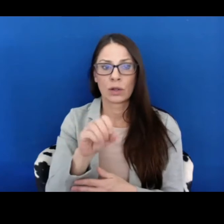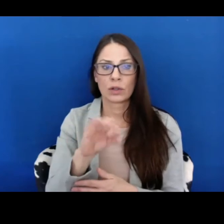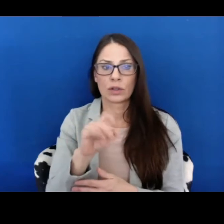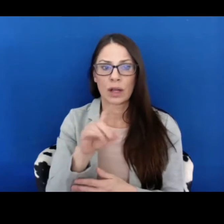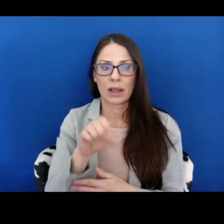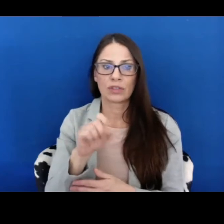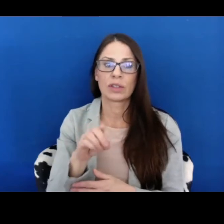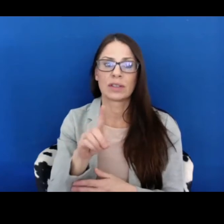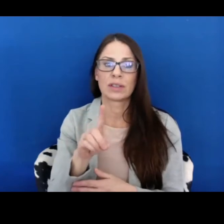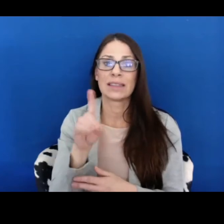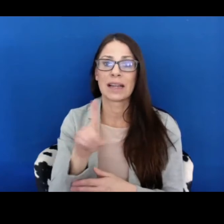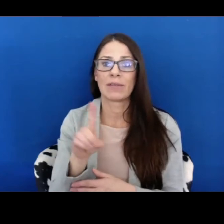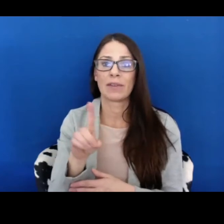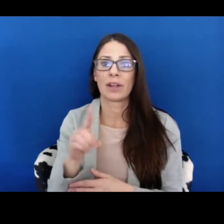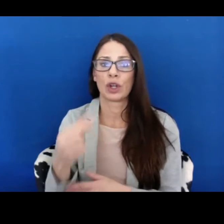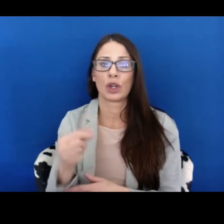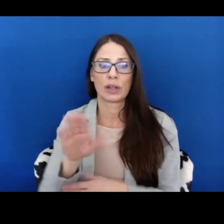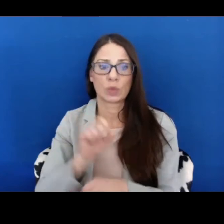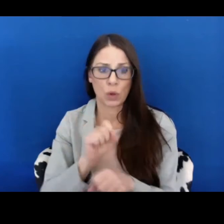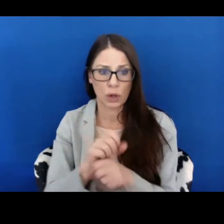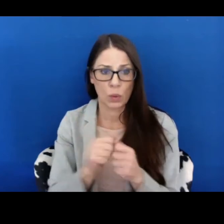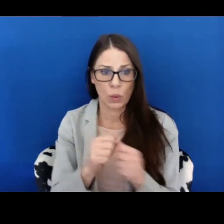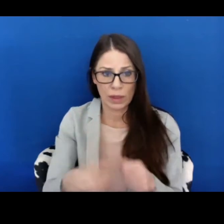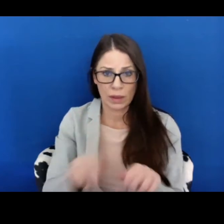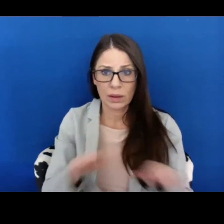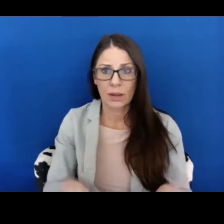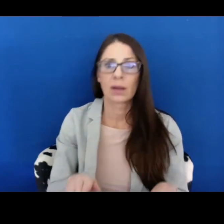highlights the ways in which unconventional forms of communication allow these children